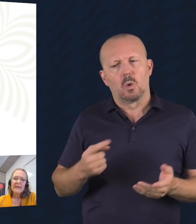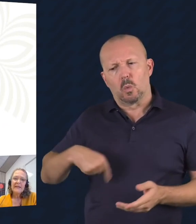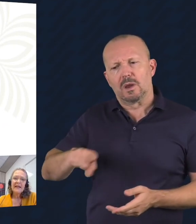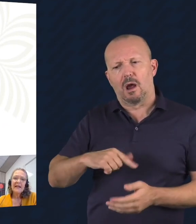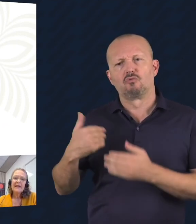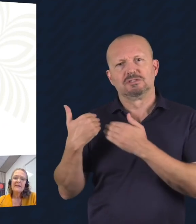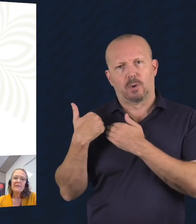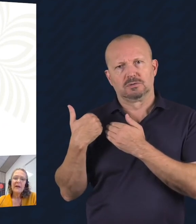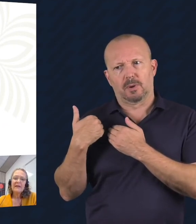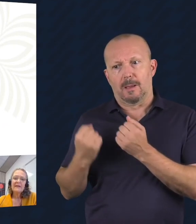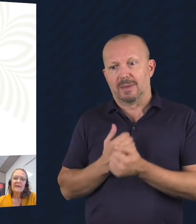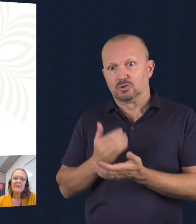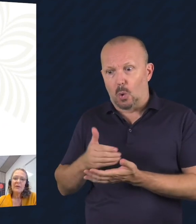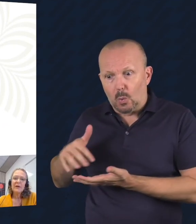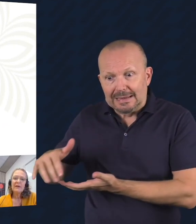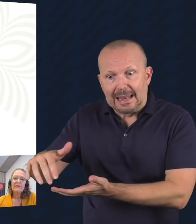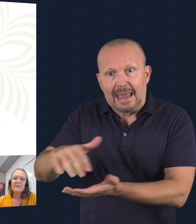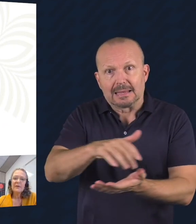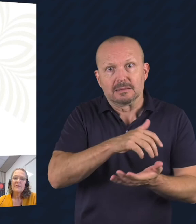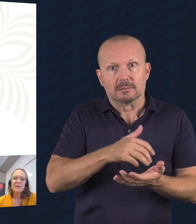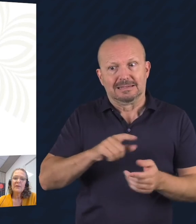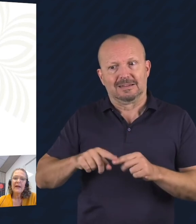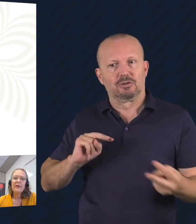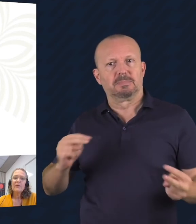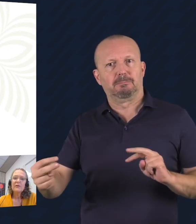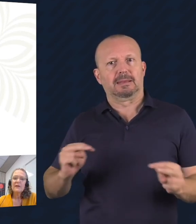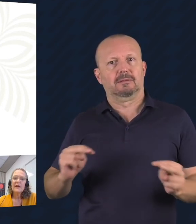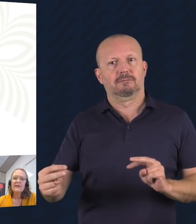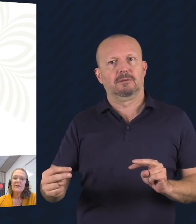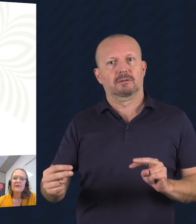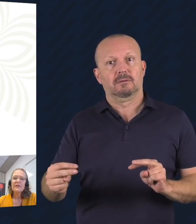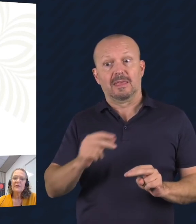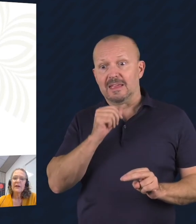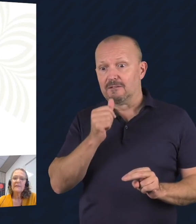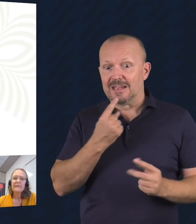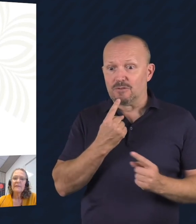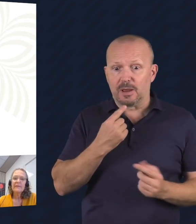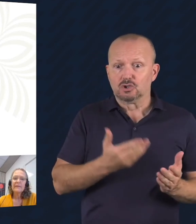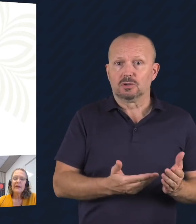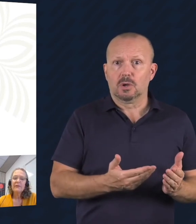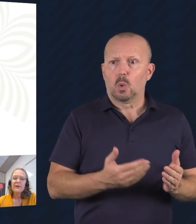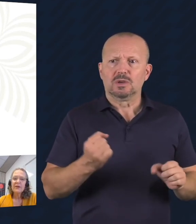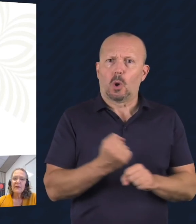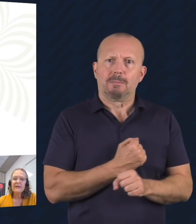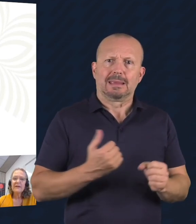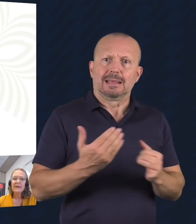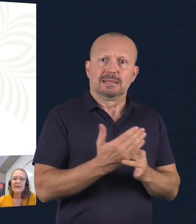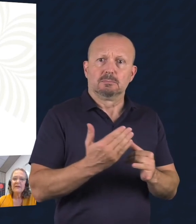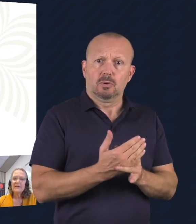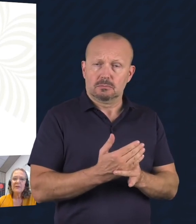to collect and make accessible in a responsible way, all sides of a story. If we don't make something accessible,